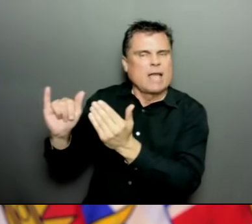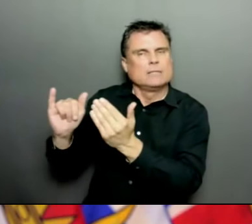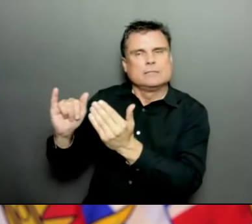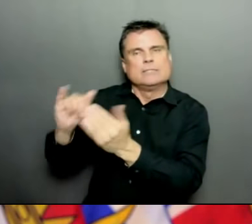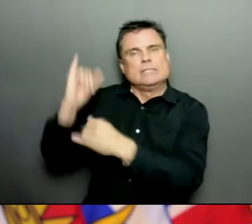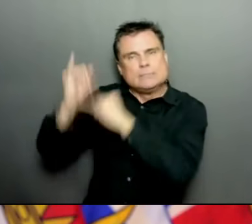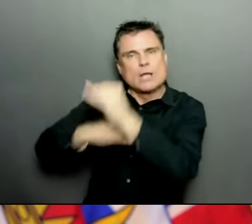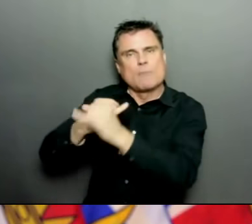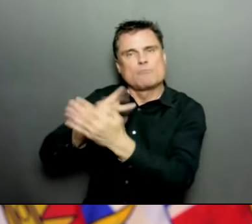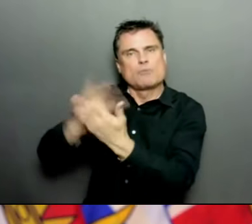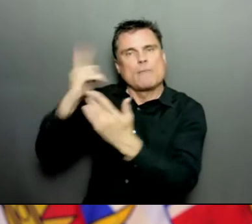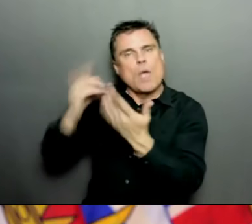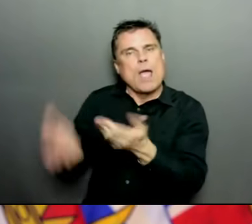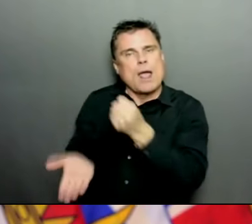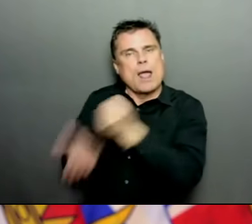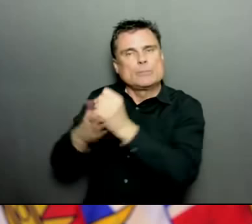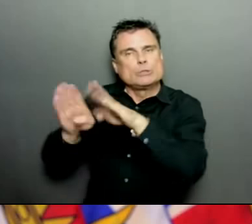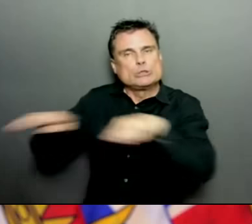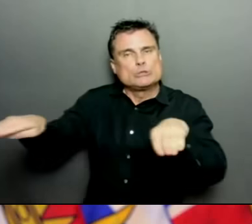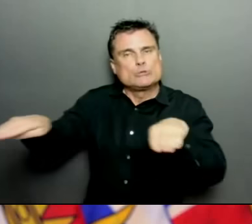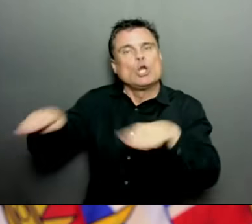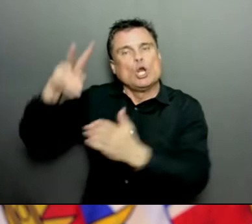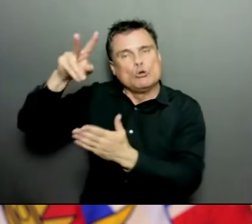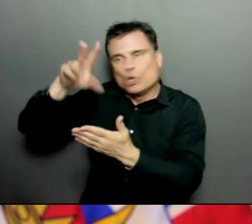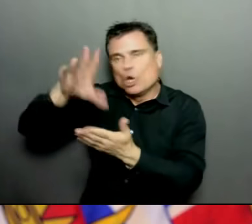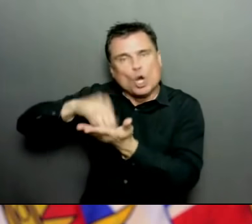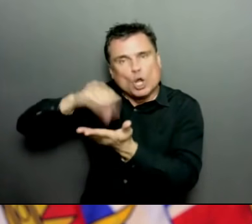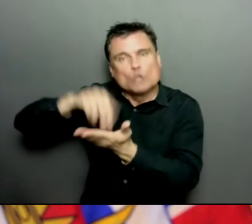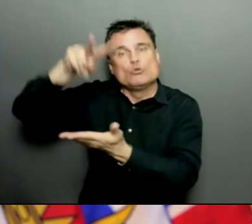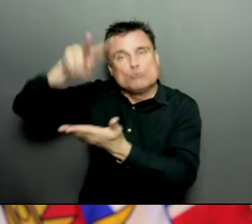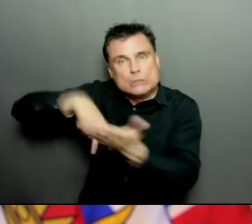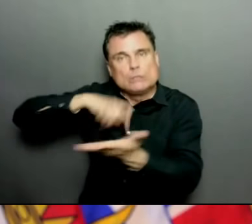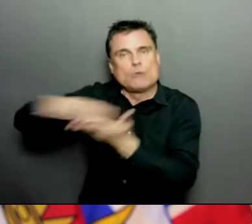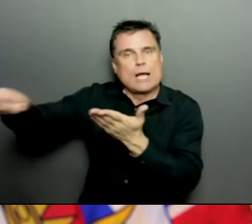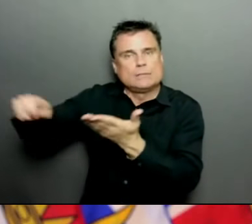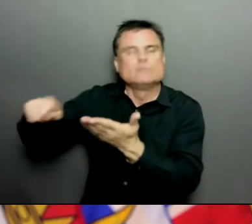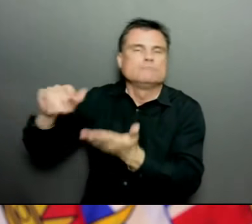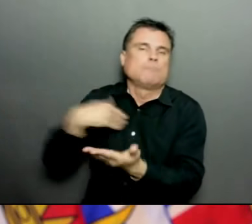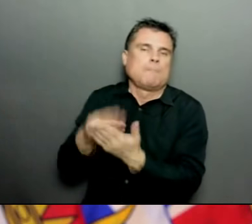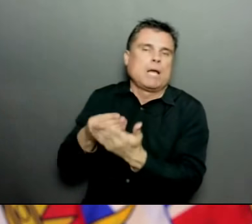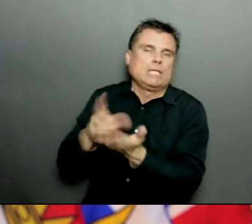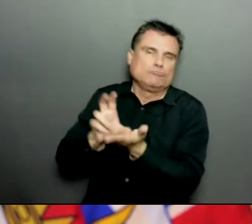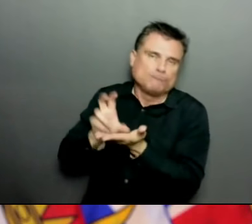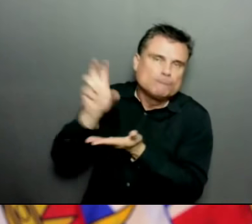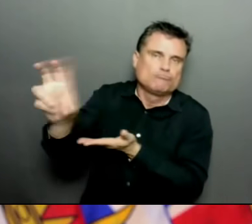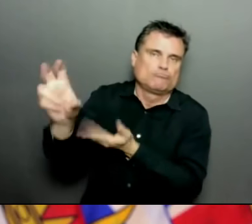education and that is something that is near and dear to me and something I feel is very